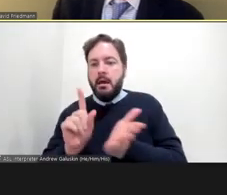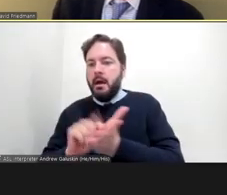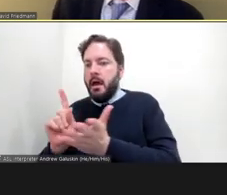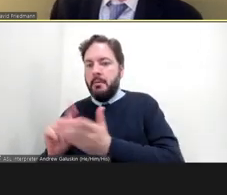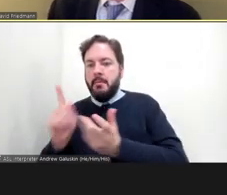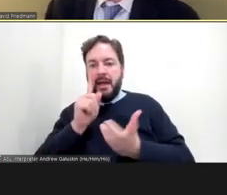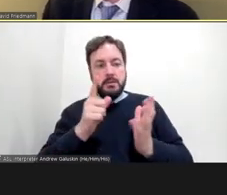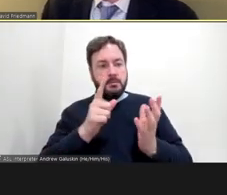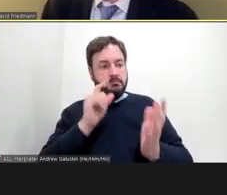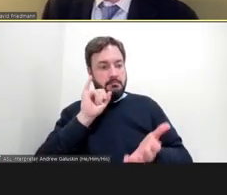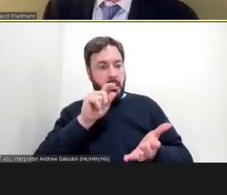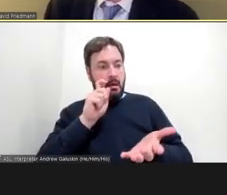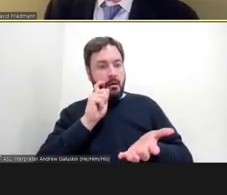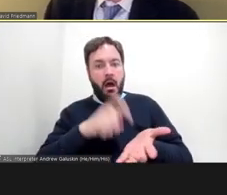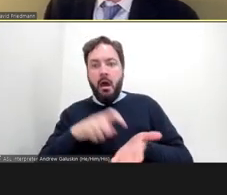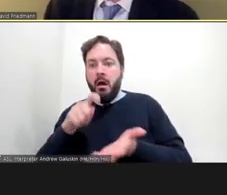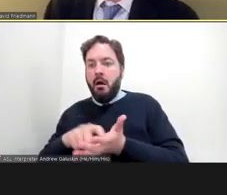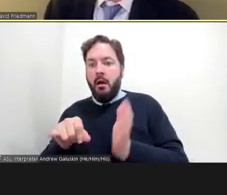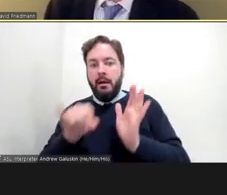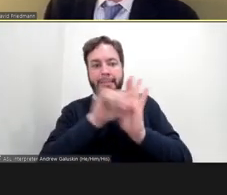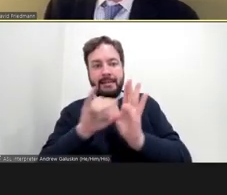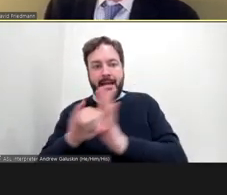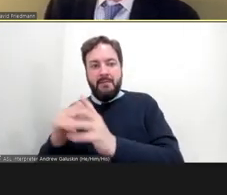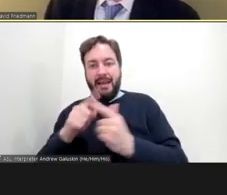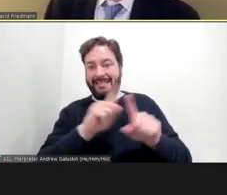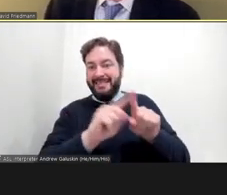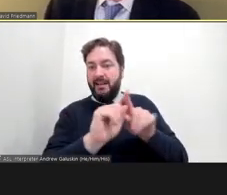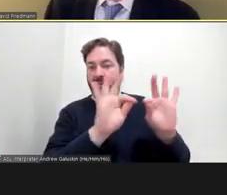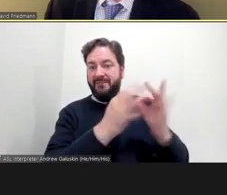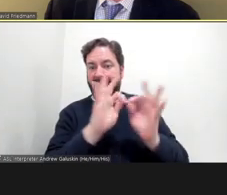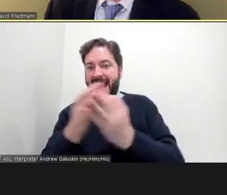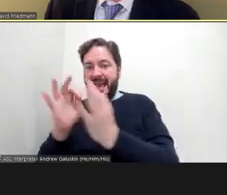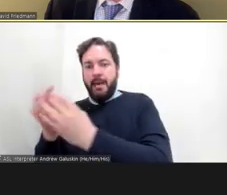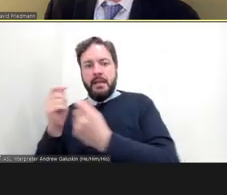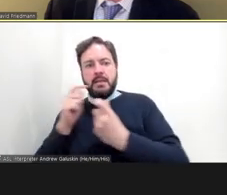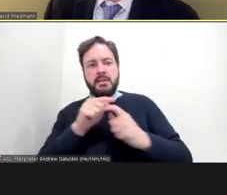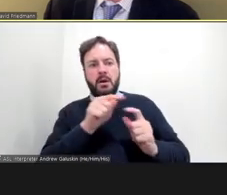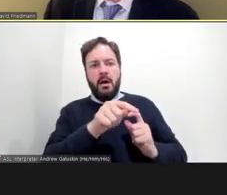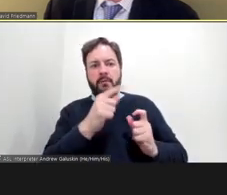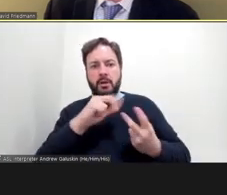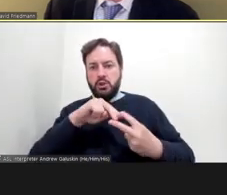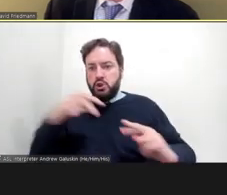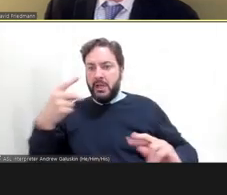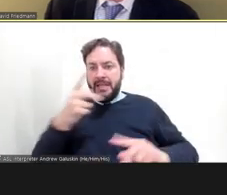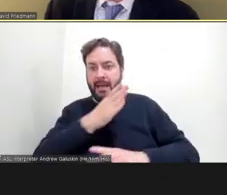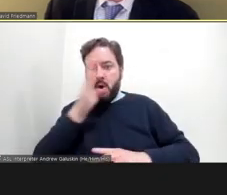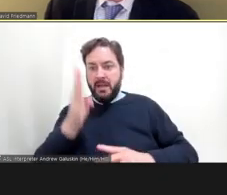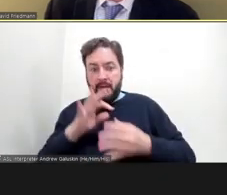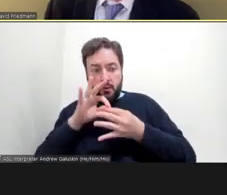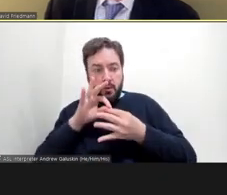just from studies of various families' genes that were previously unknown to relate to hearing loss.